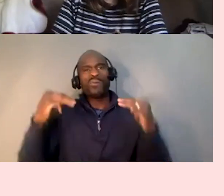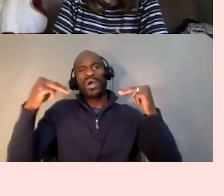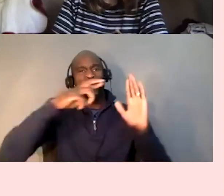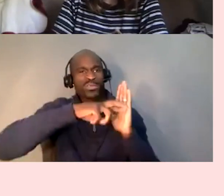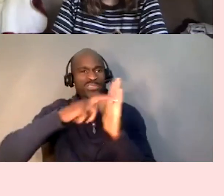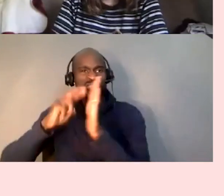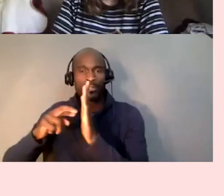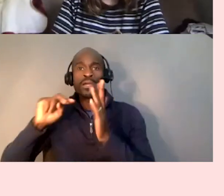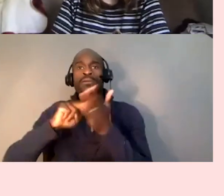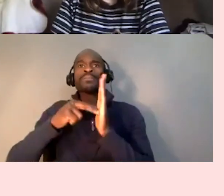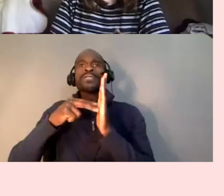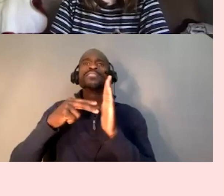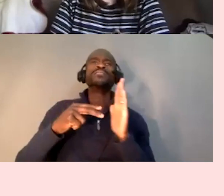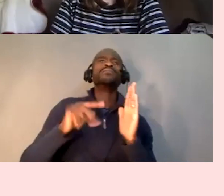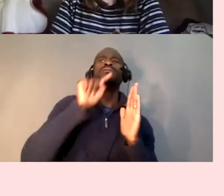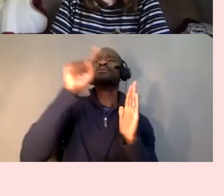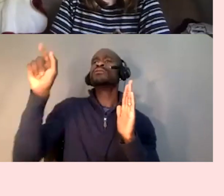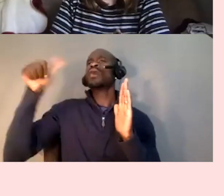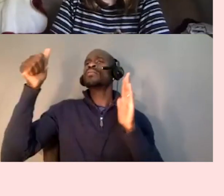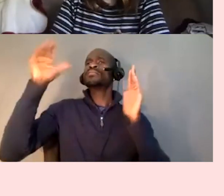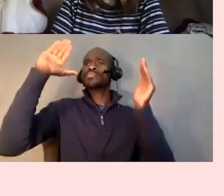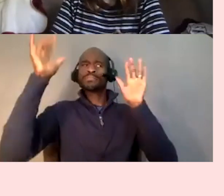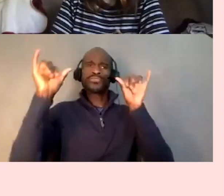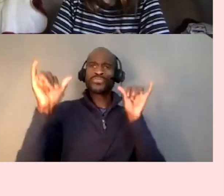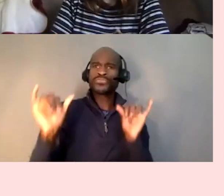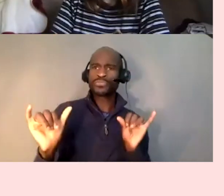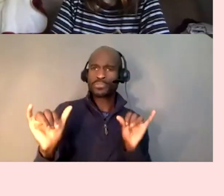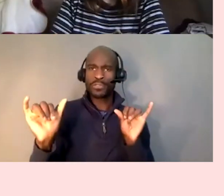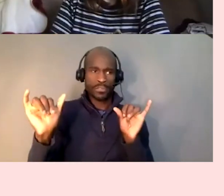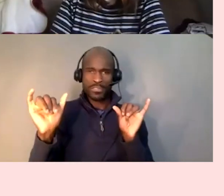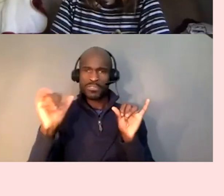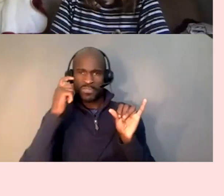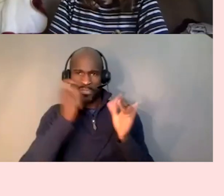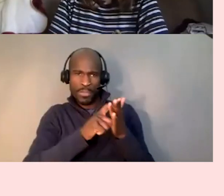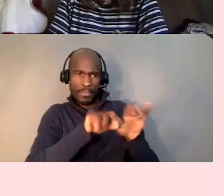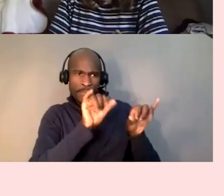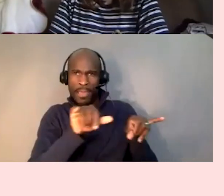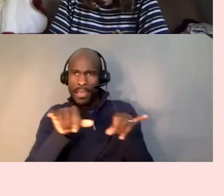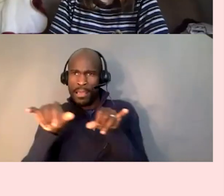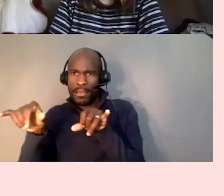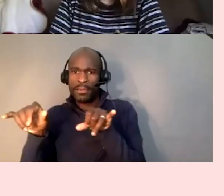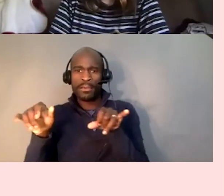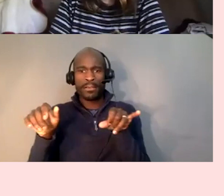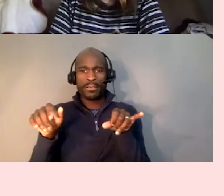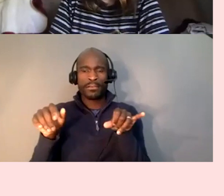what you're creating and finding the patterns that are there if there are any standards like